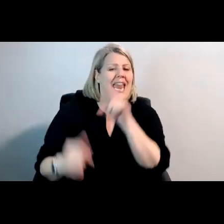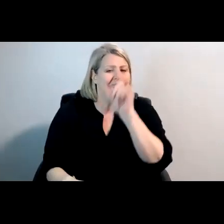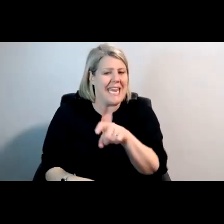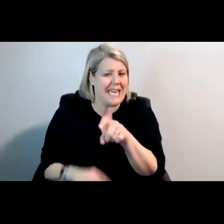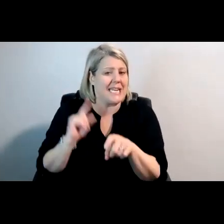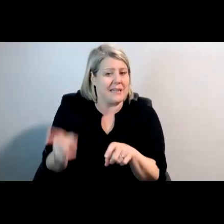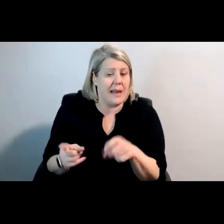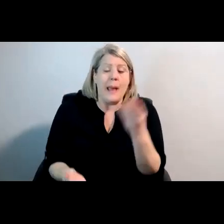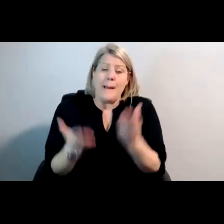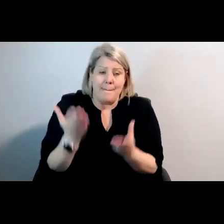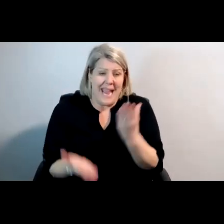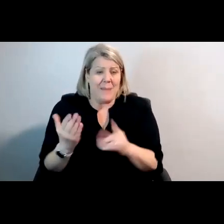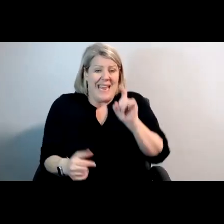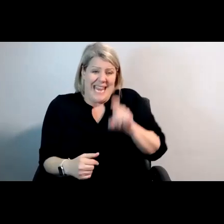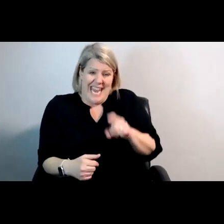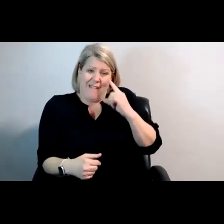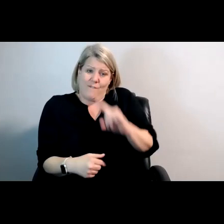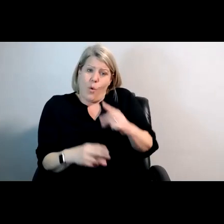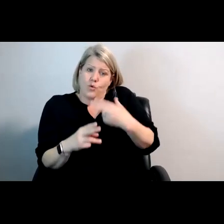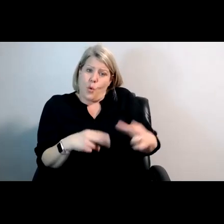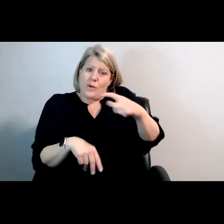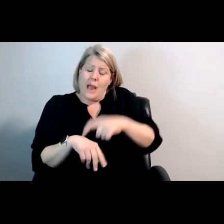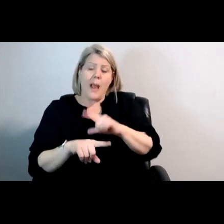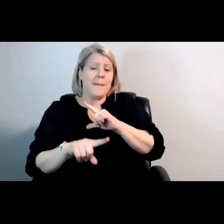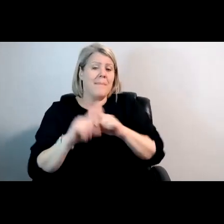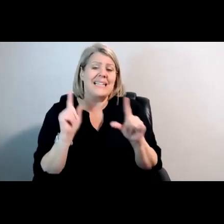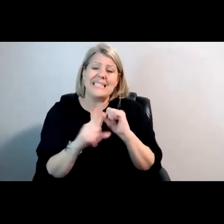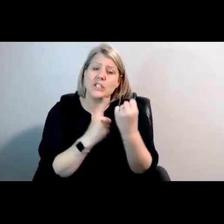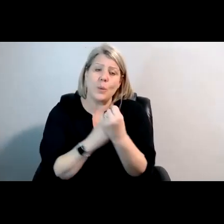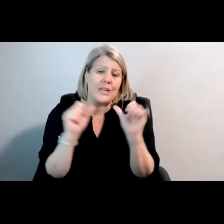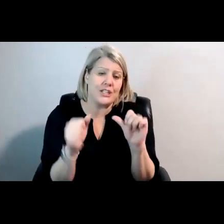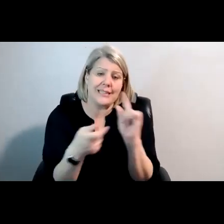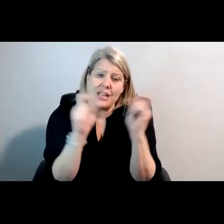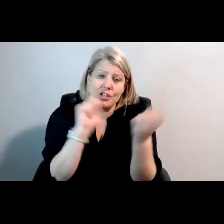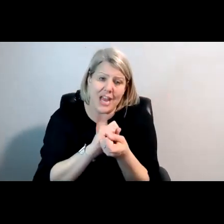at the time of the initial entry, circumstances can change. Next slide